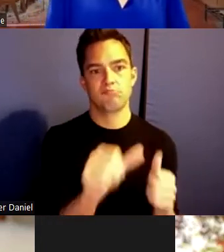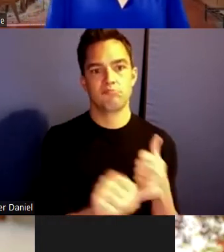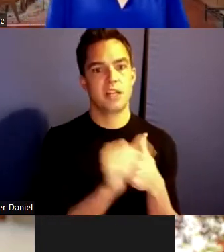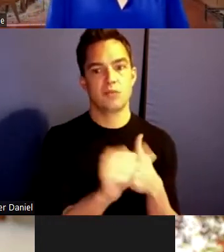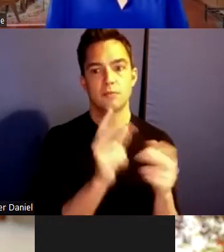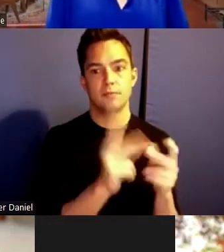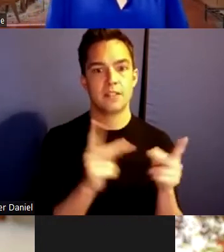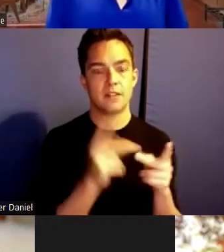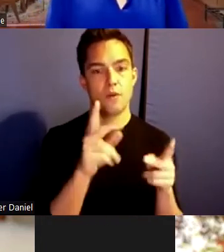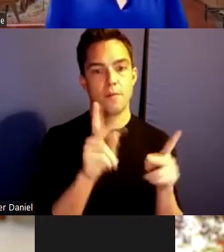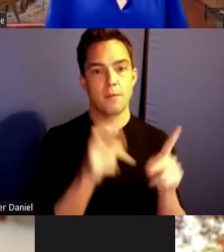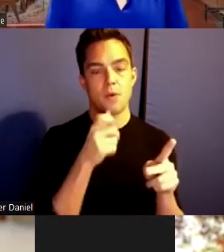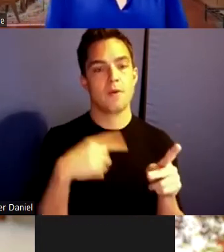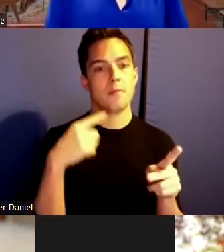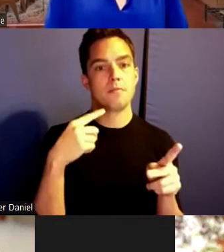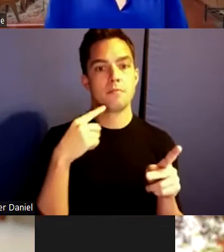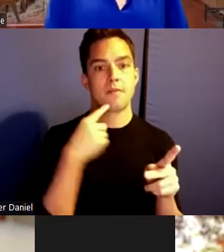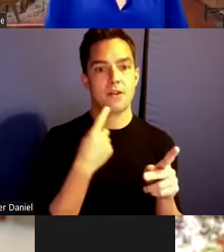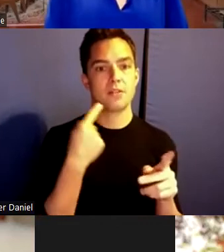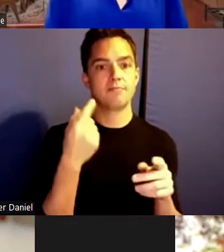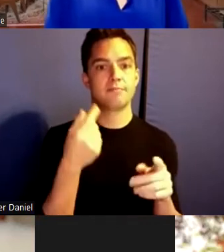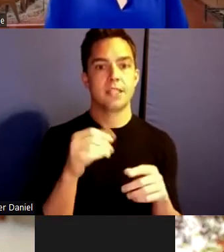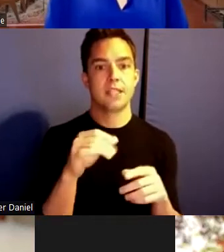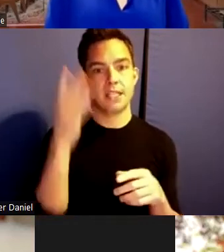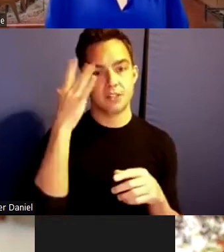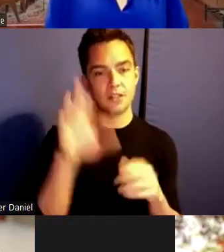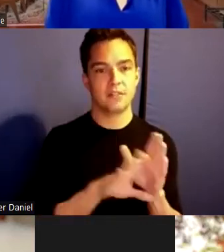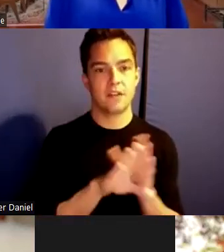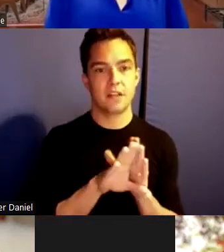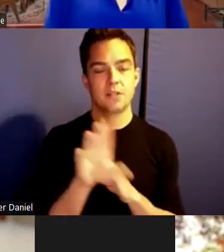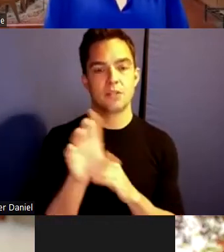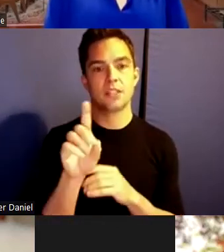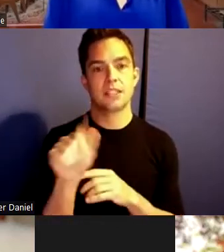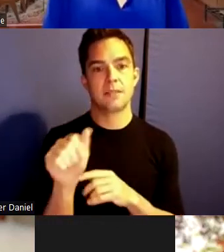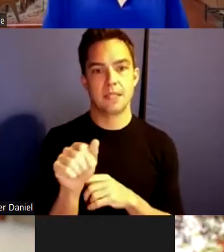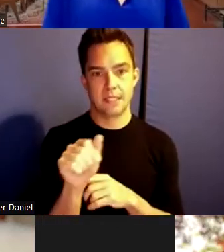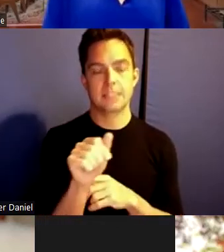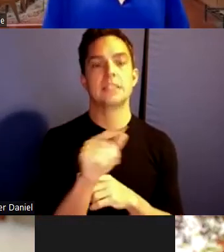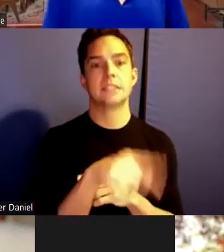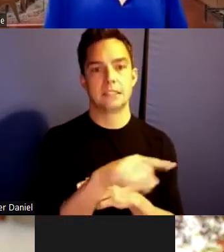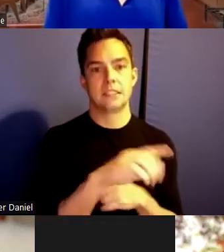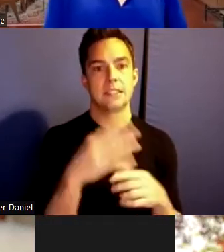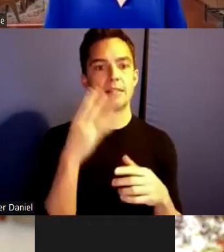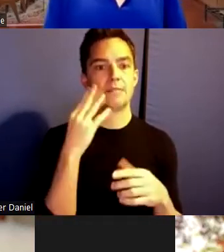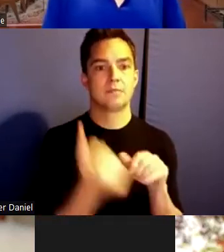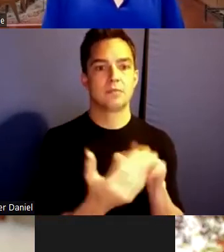with profound and severe intellectual and developmental disabilities. You they run into a lot of professionals who think